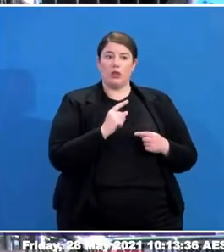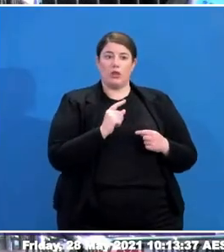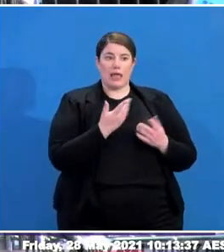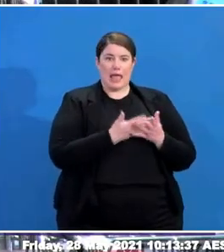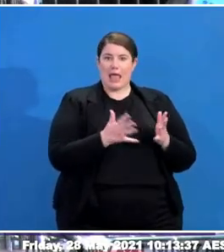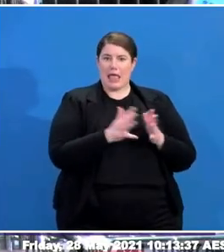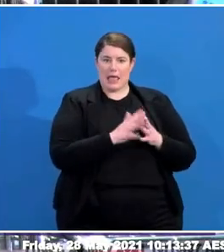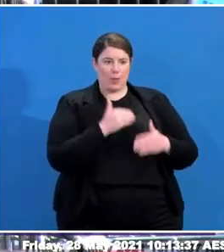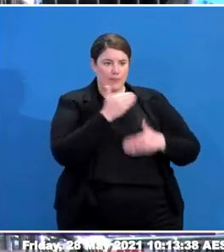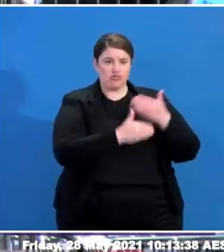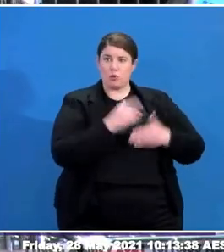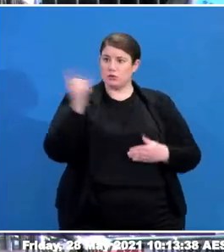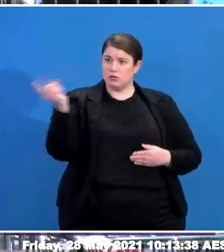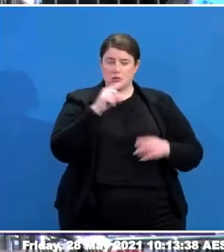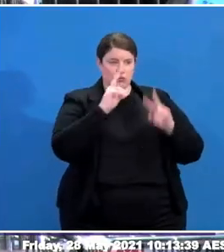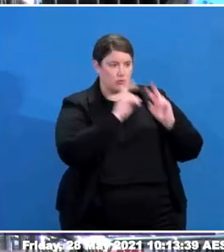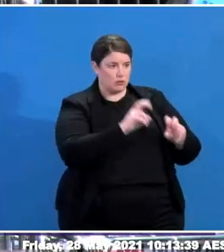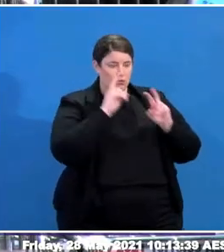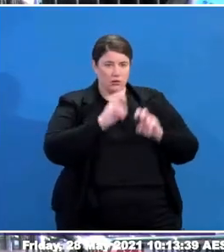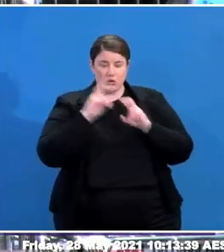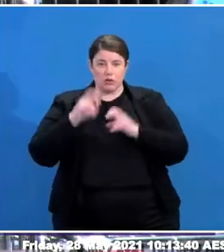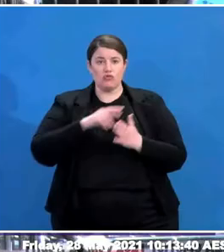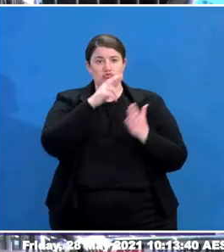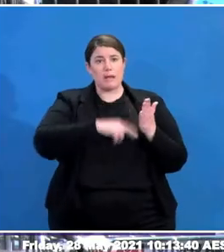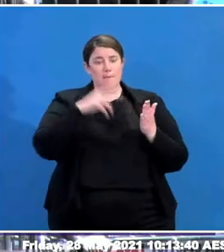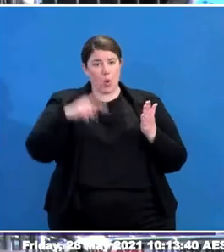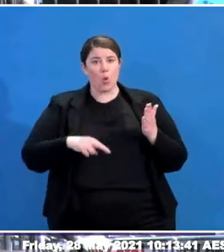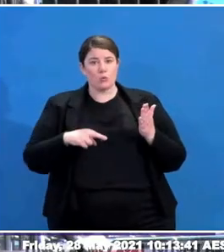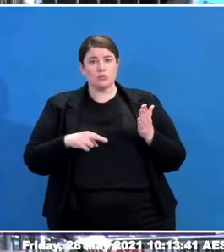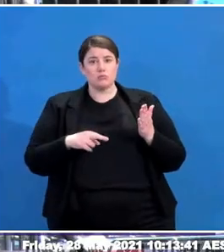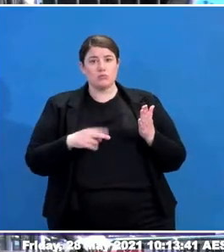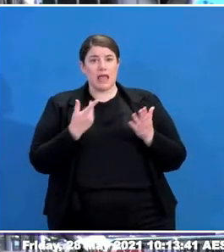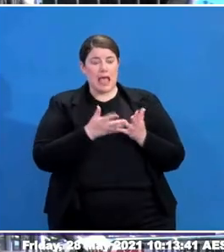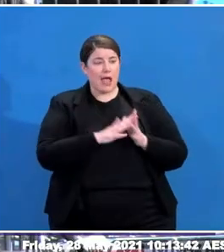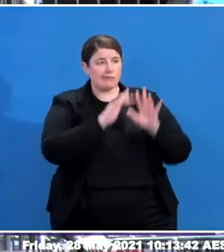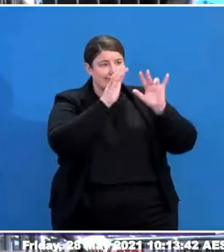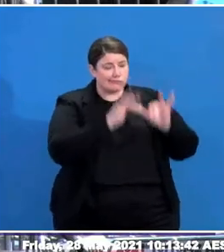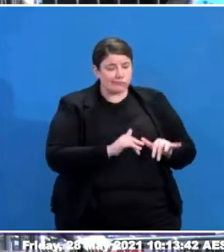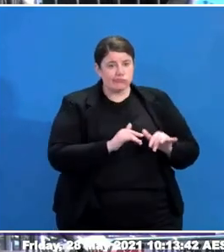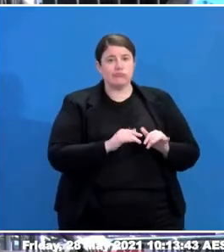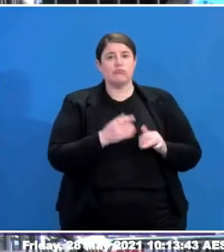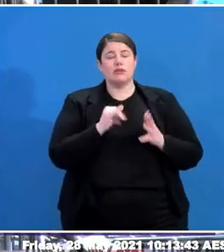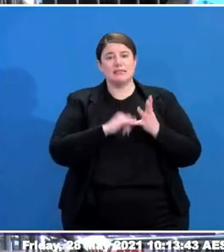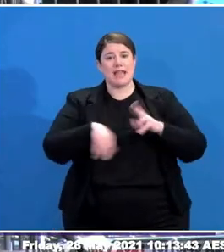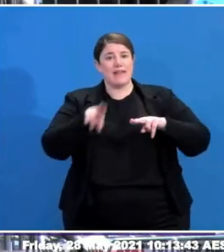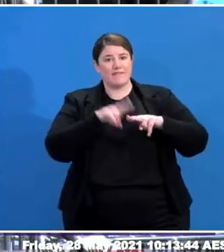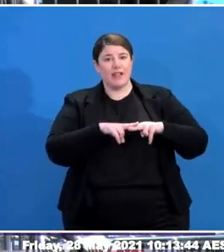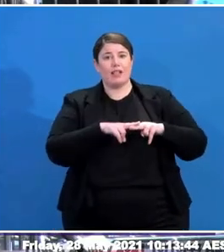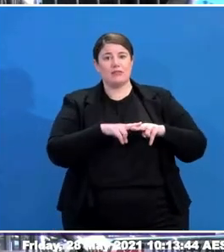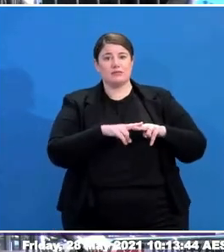Piaud reports being prepared and how Sunnyfield engaged Ms Piaud at